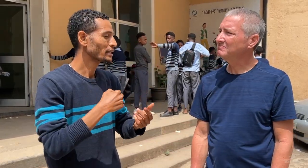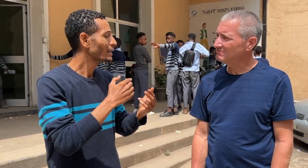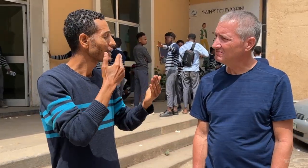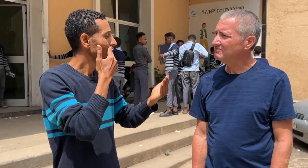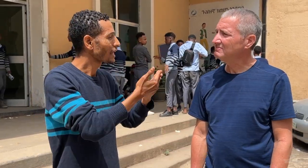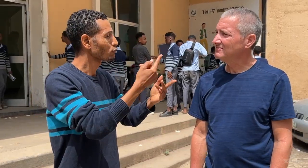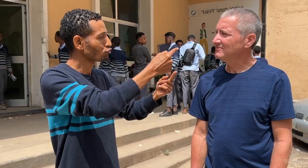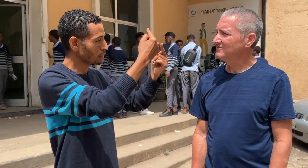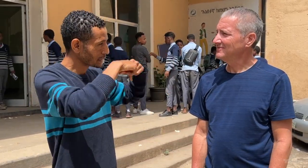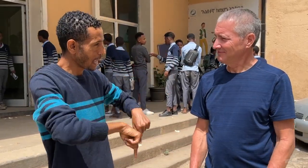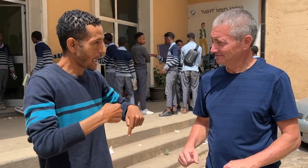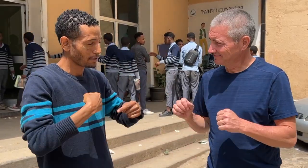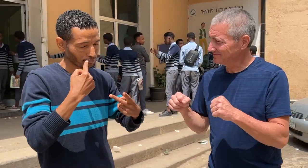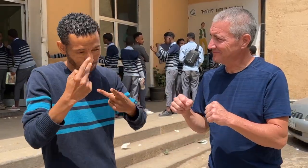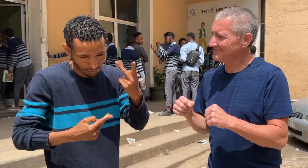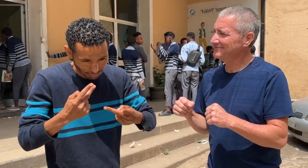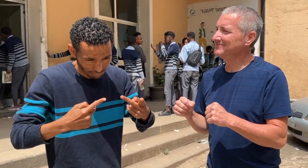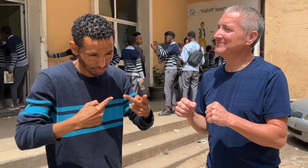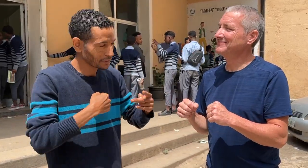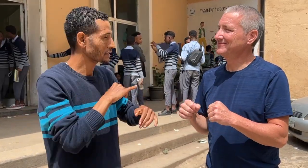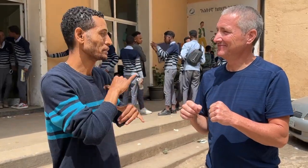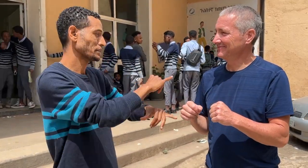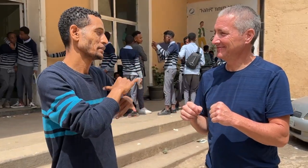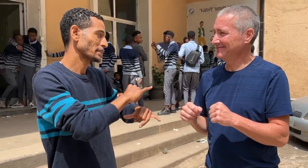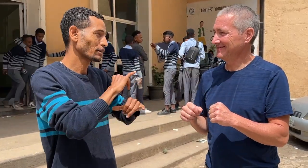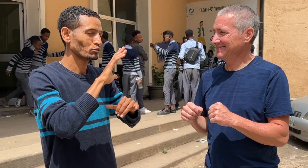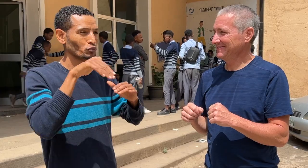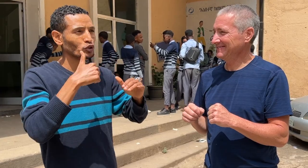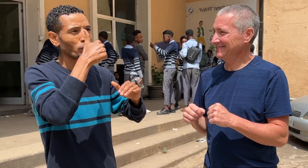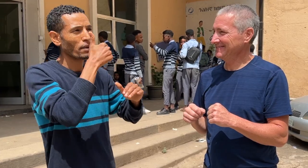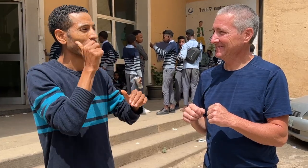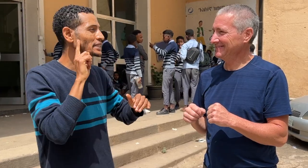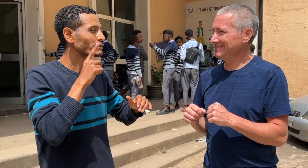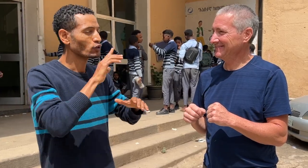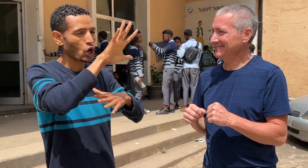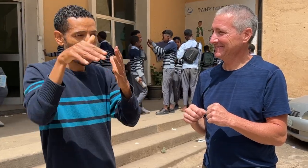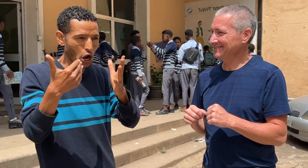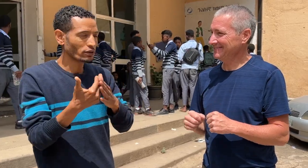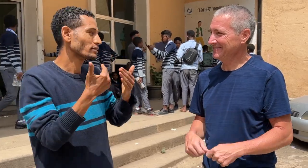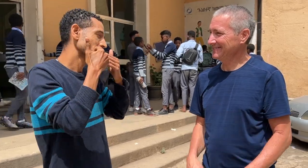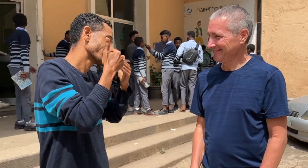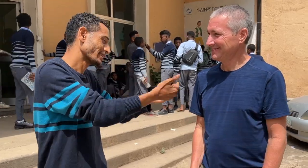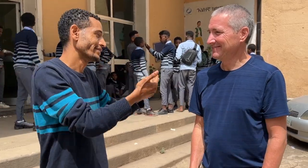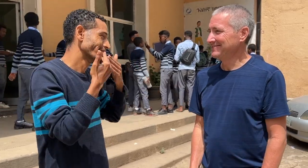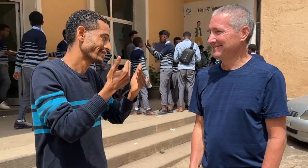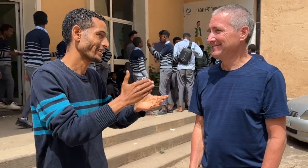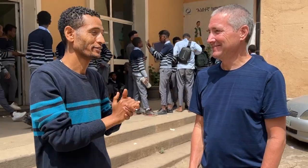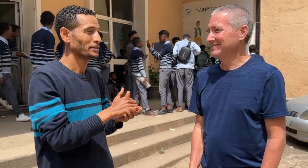Thank you for coming to visit us. Not just me, but everyone here is grateful to you for